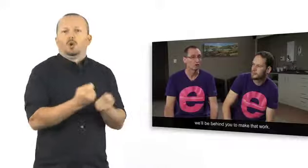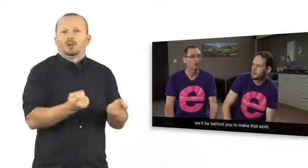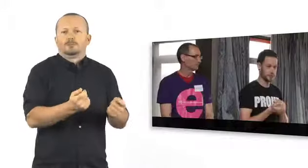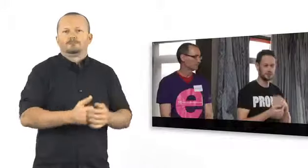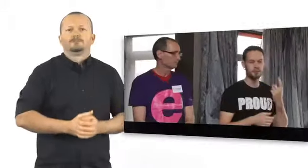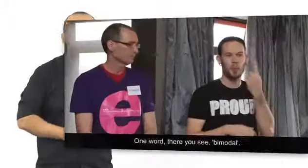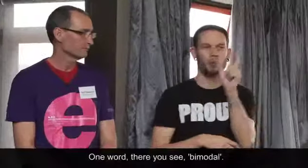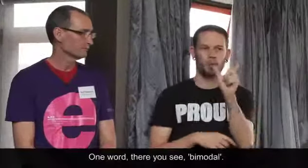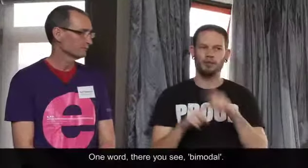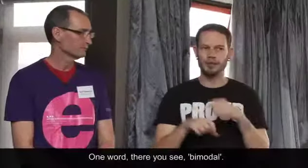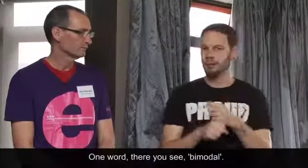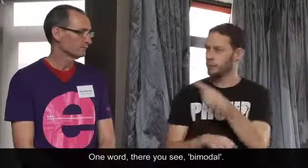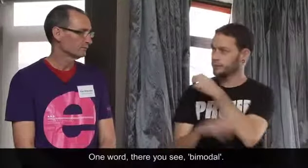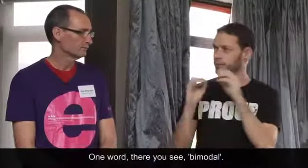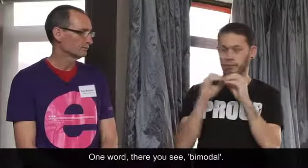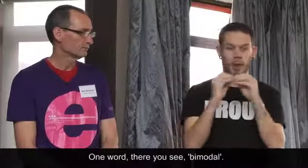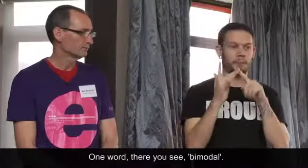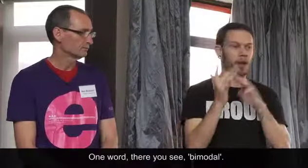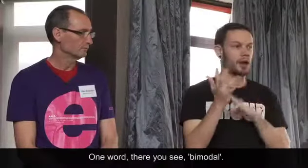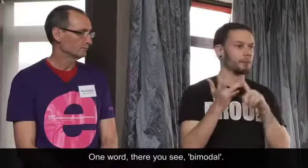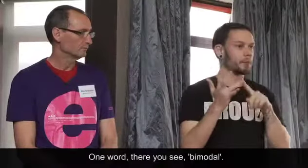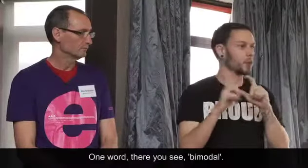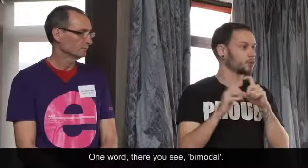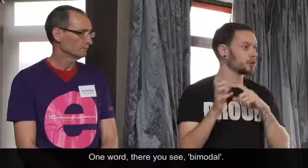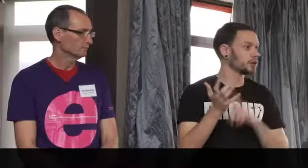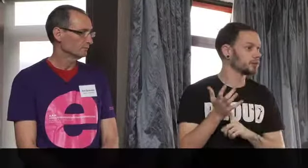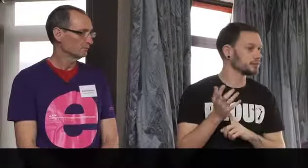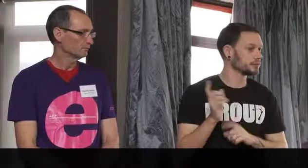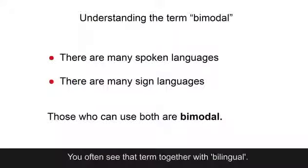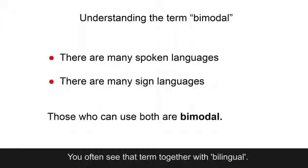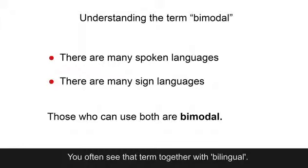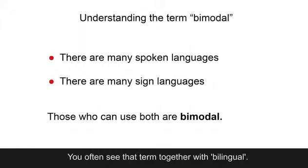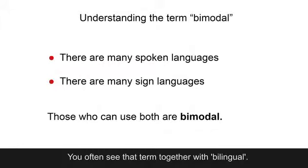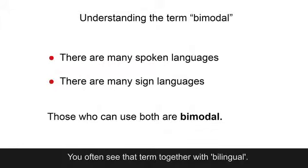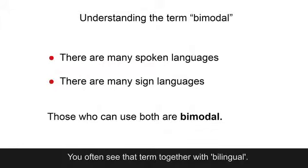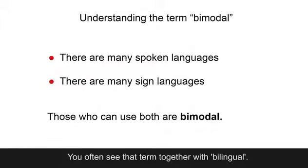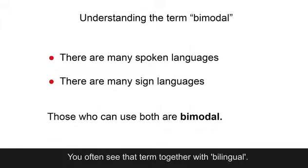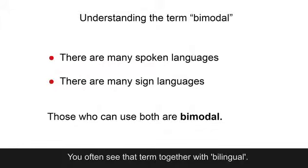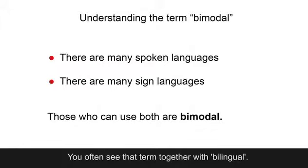Zachary (signing): One word, there you see, ‘bimodal’. You often see that term together